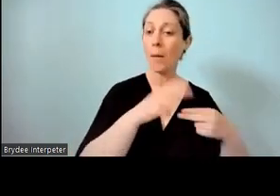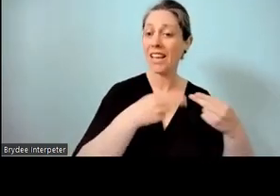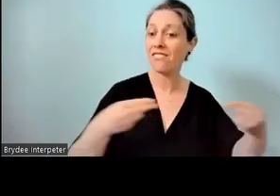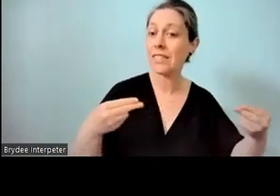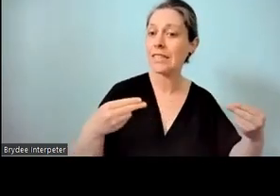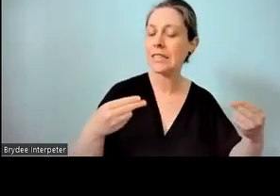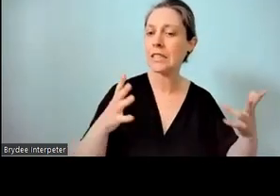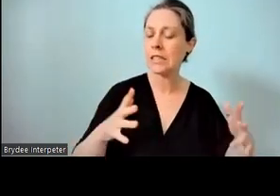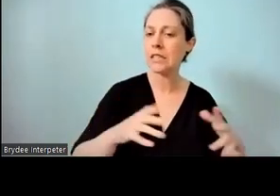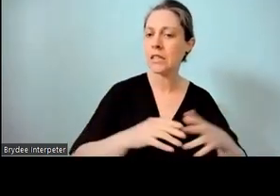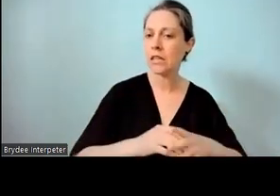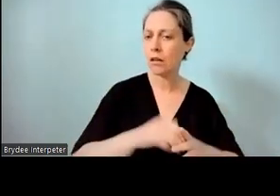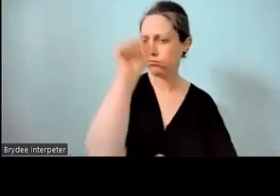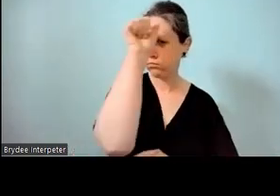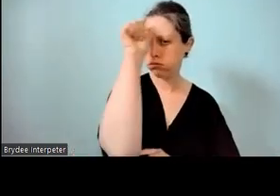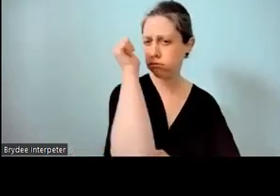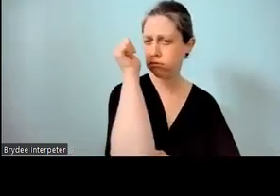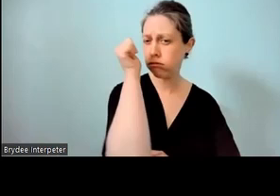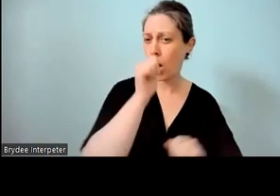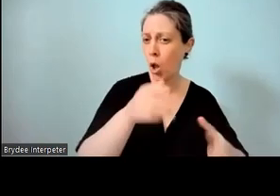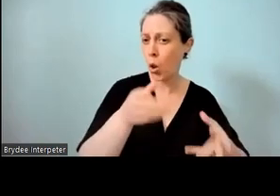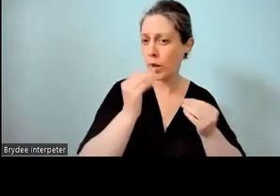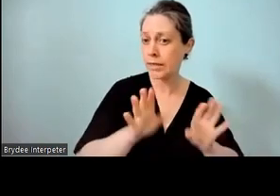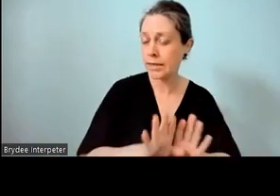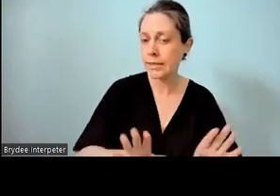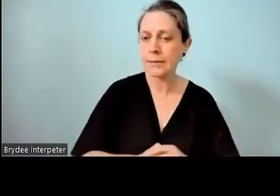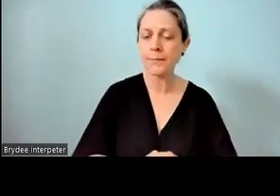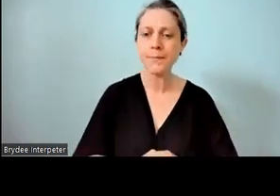So what I'm going to share is a video